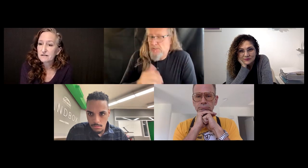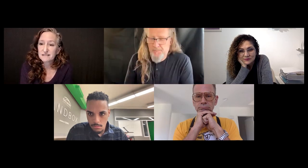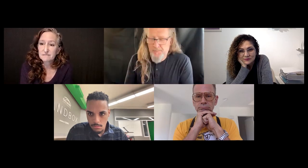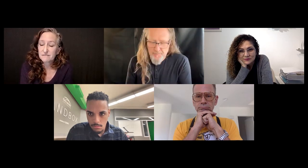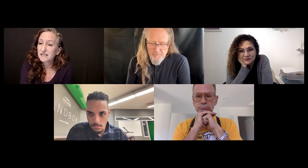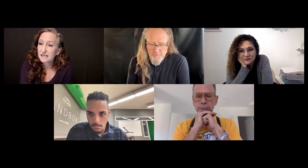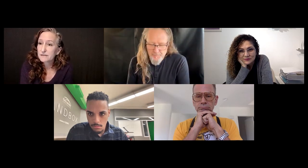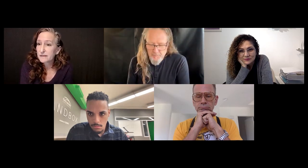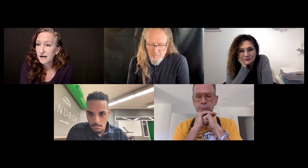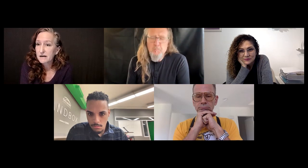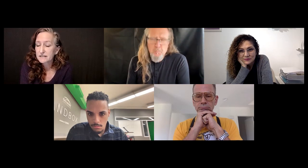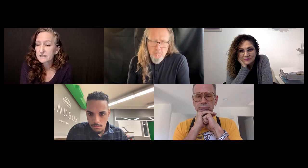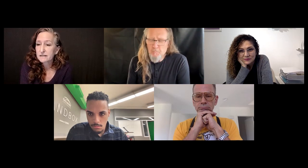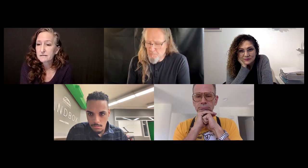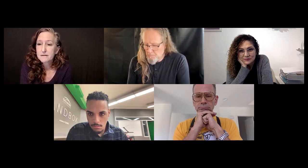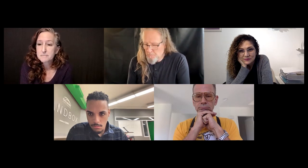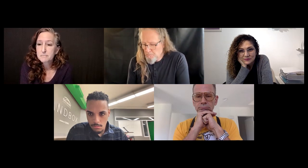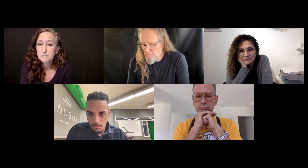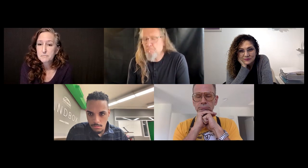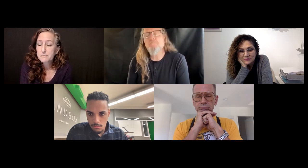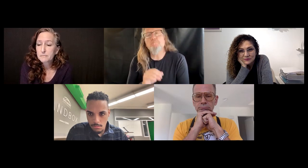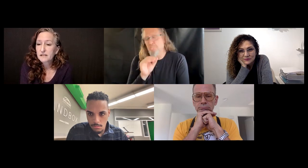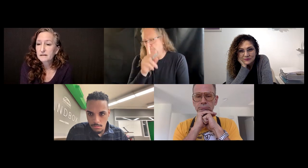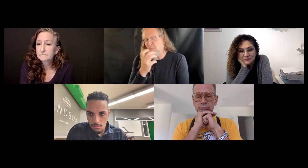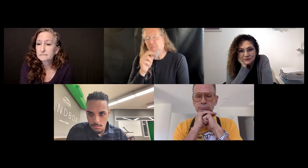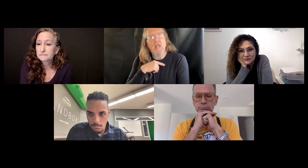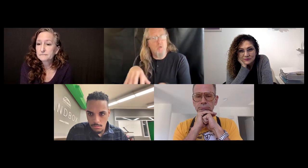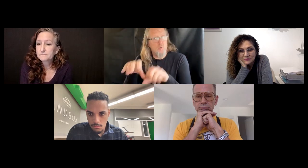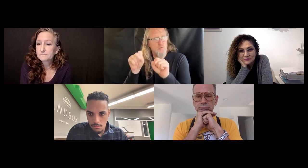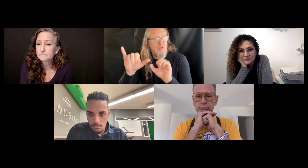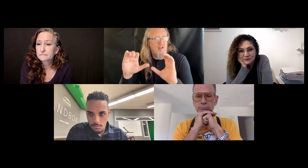And he was embarrassed